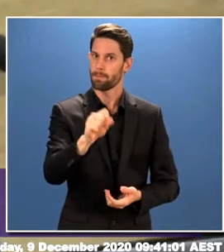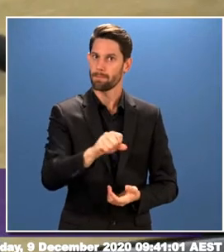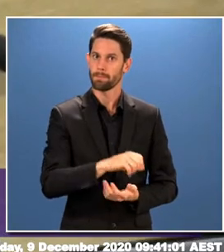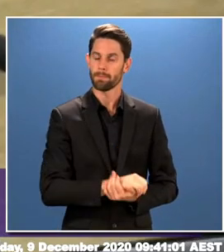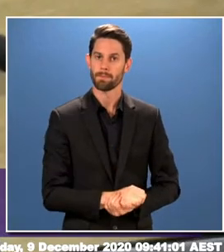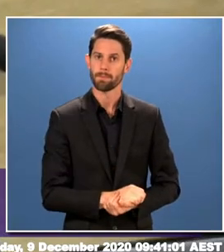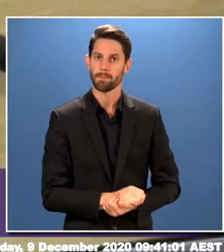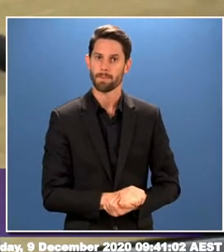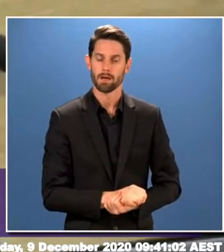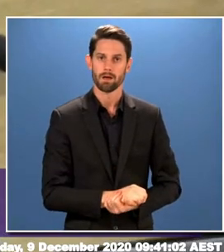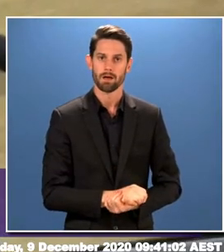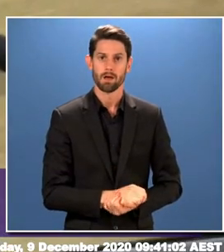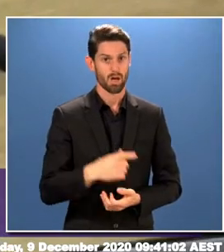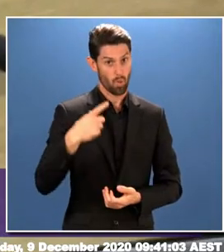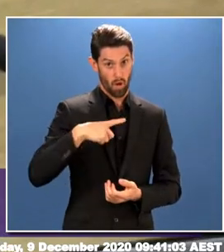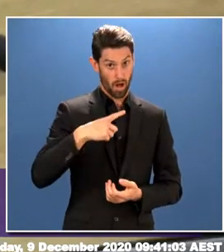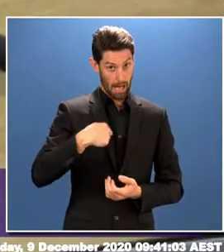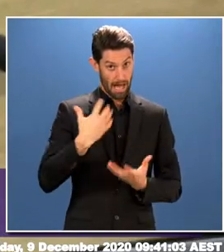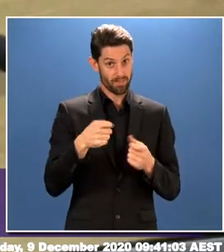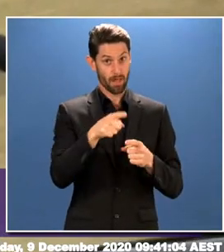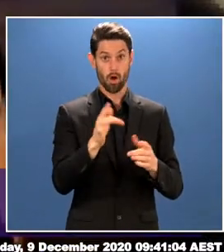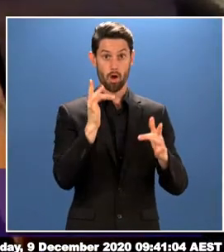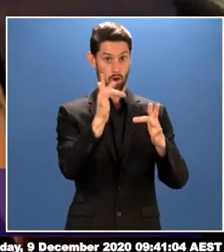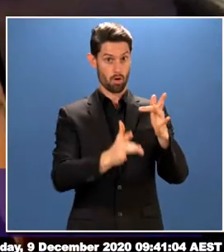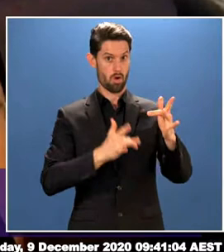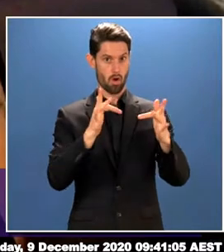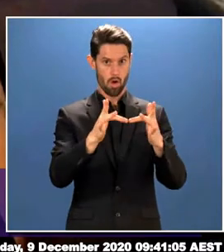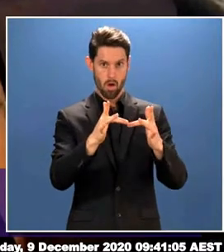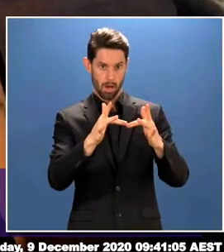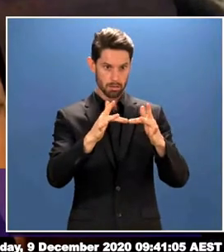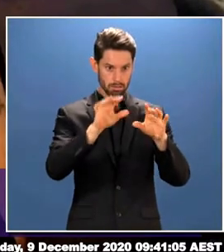Especially because we were using the online forums, we had the raw